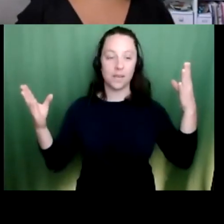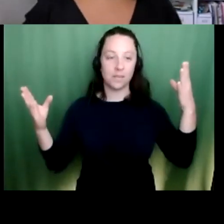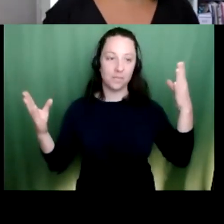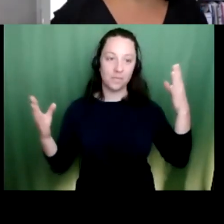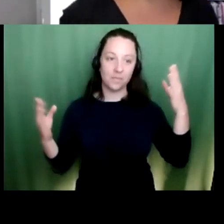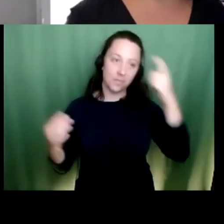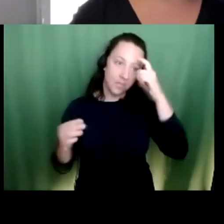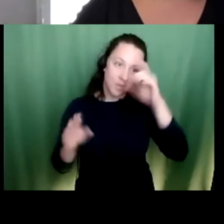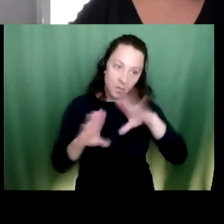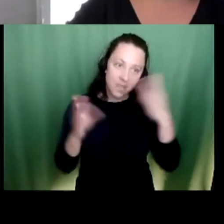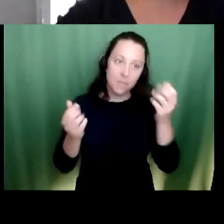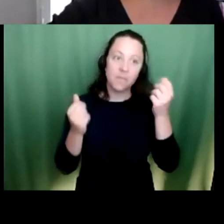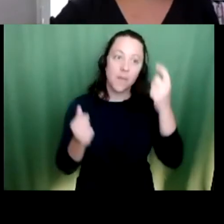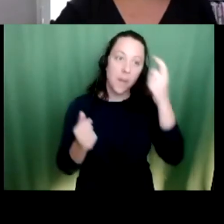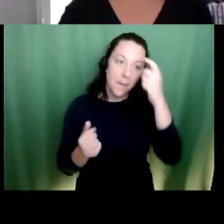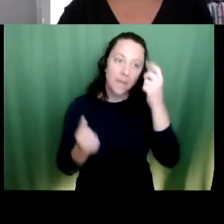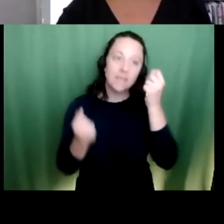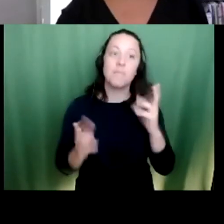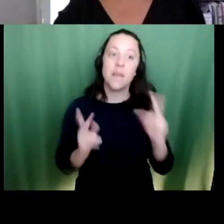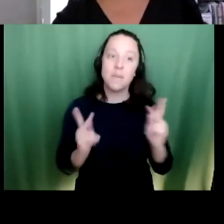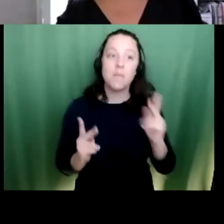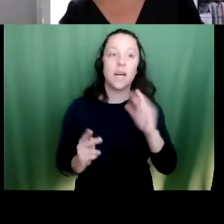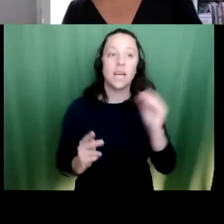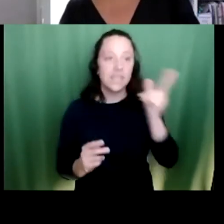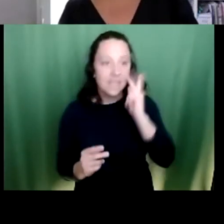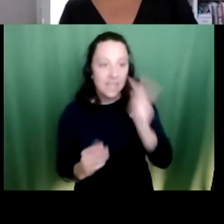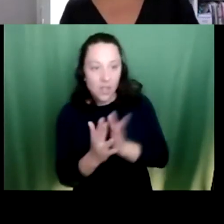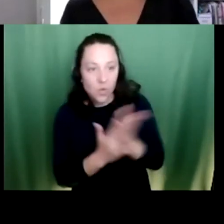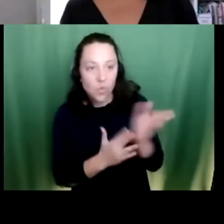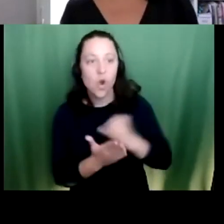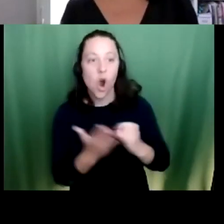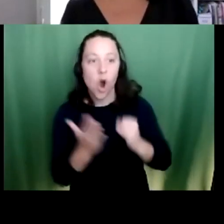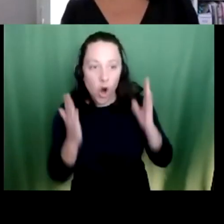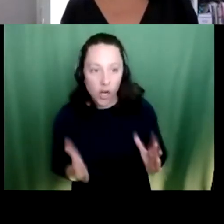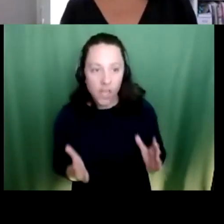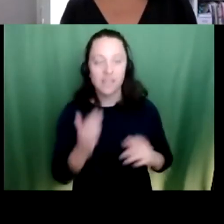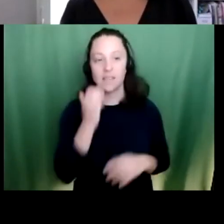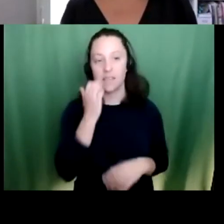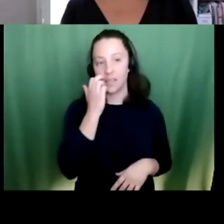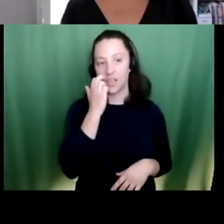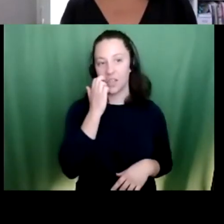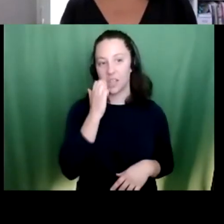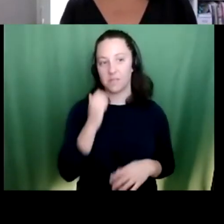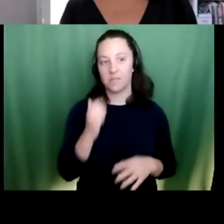being able to see that artwork through the artist at the same time as really helping